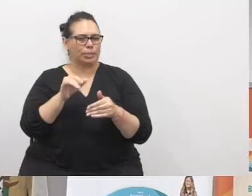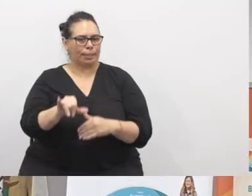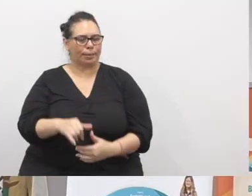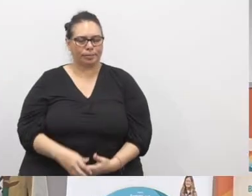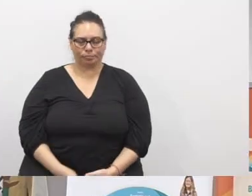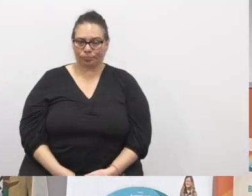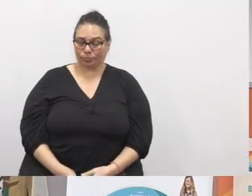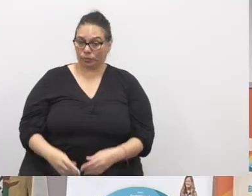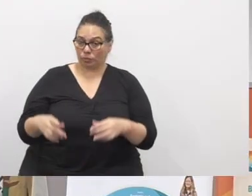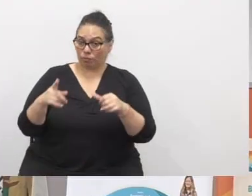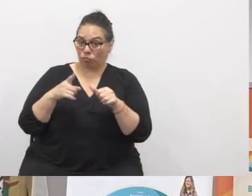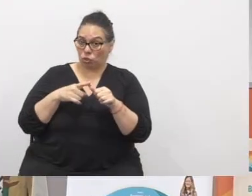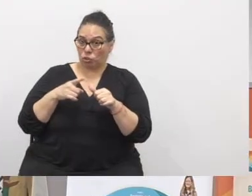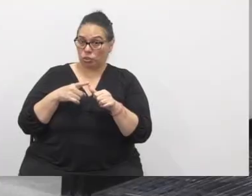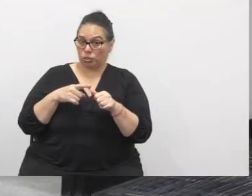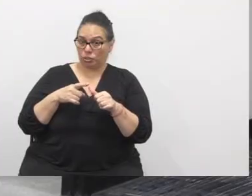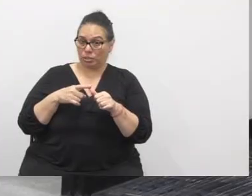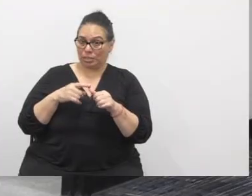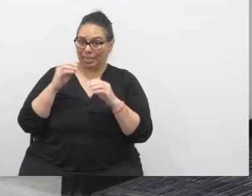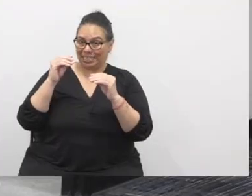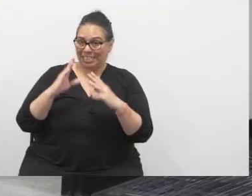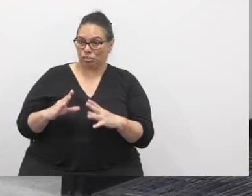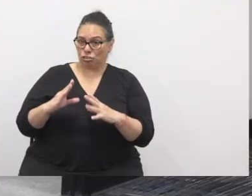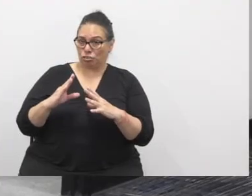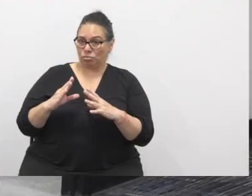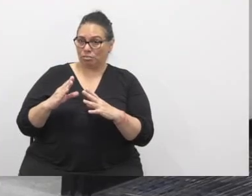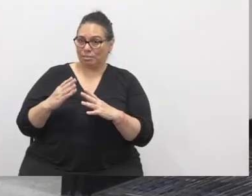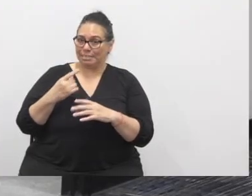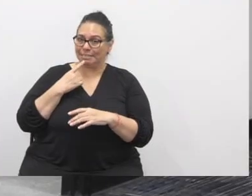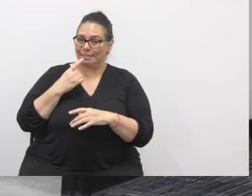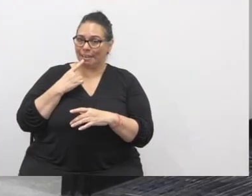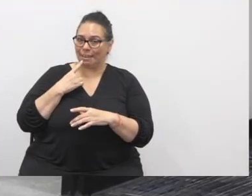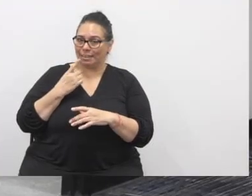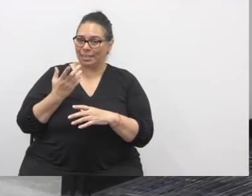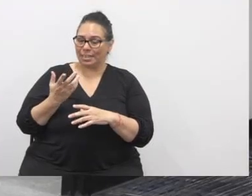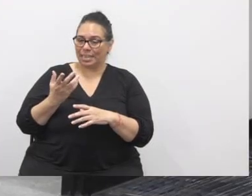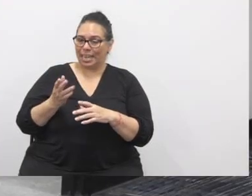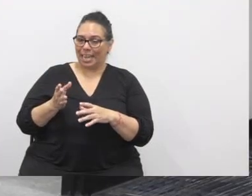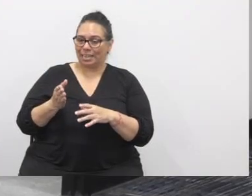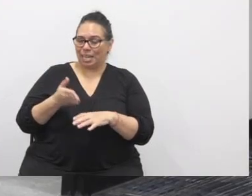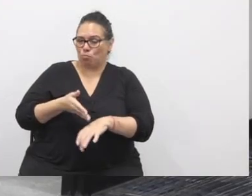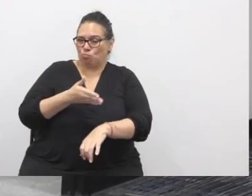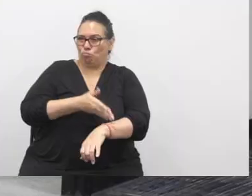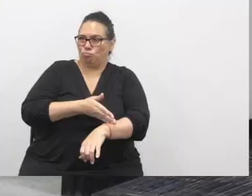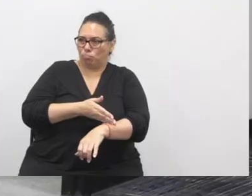First and foremost, as the teachers have shared, it improves students' academic outcomes.